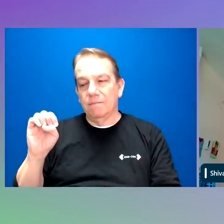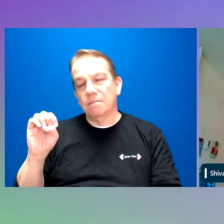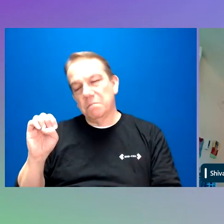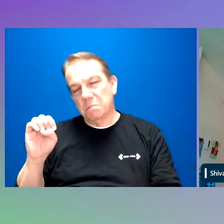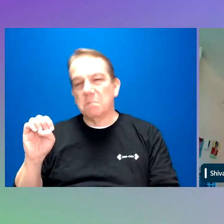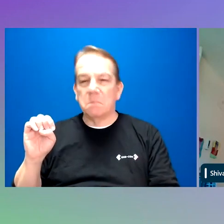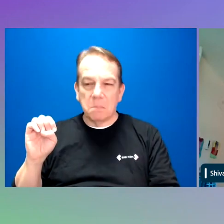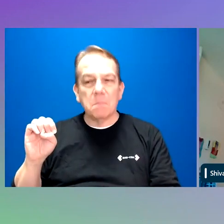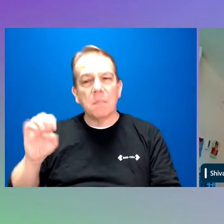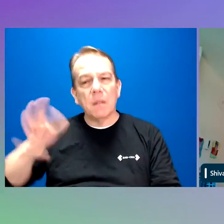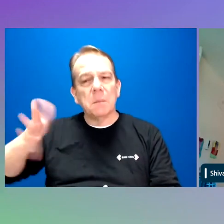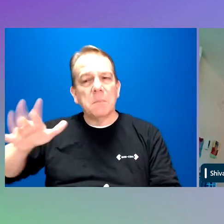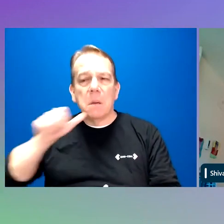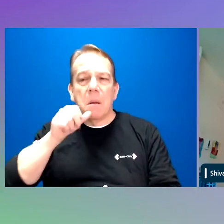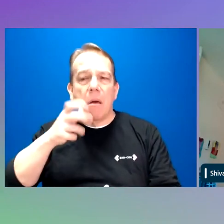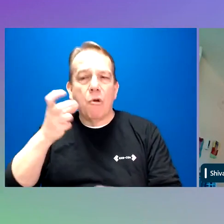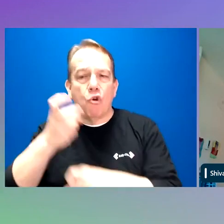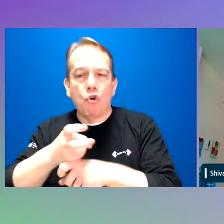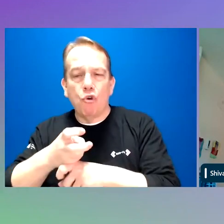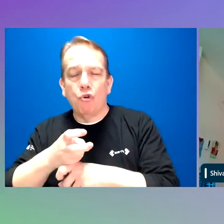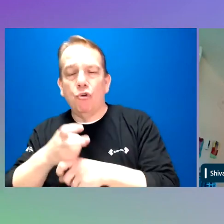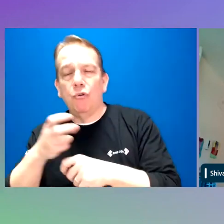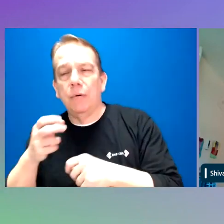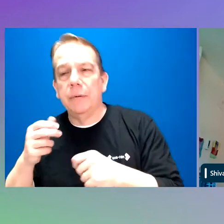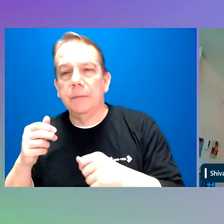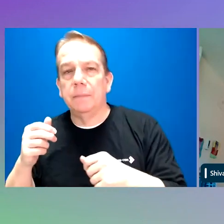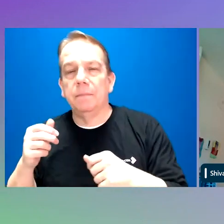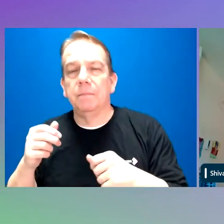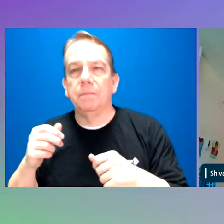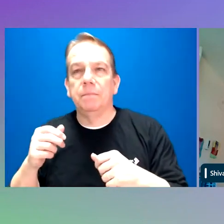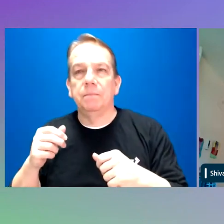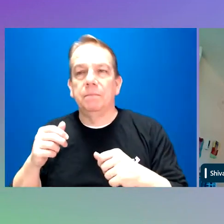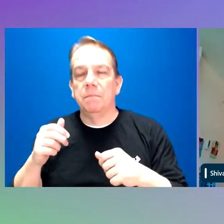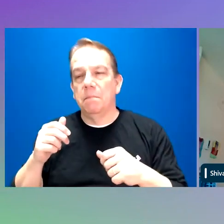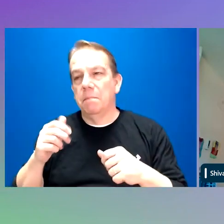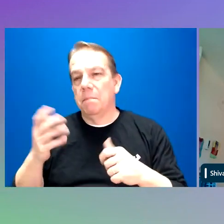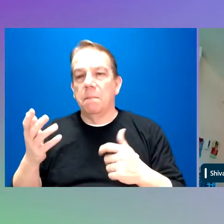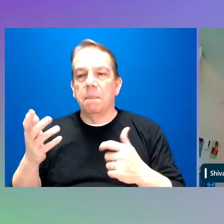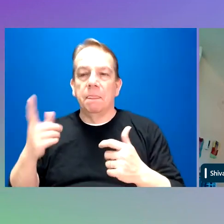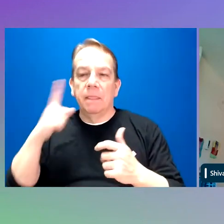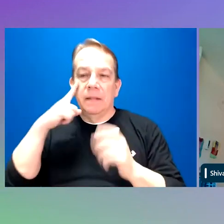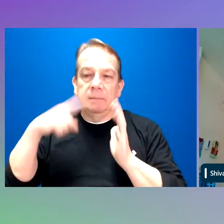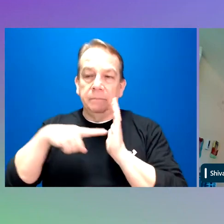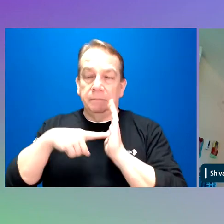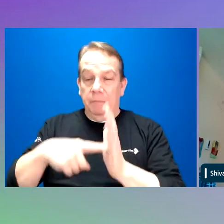sense that if you have, uh, so